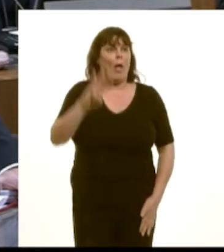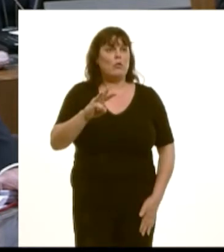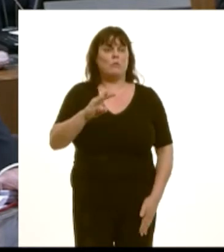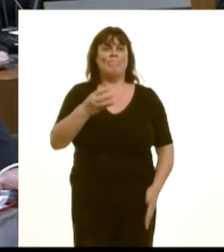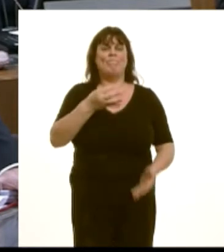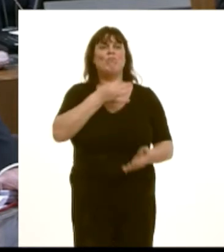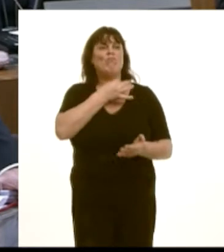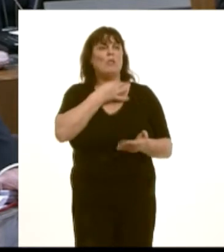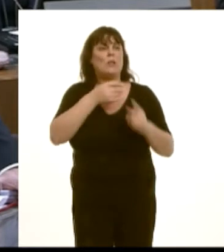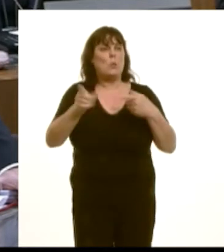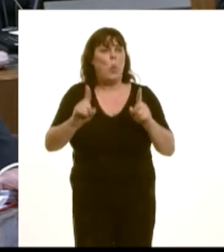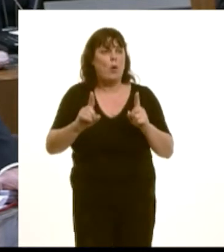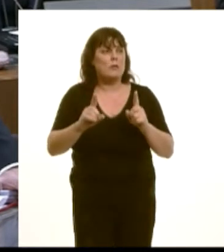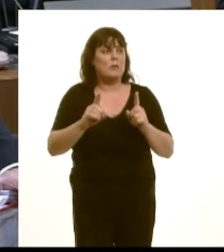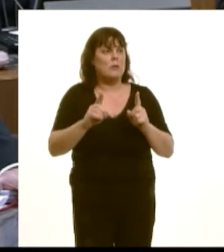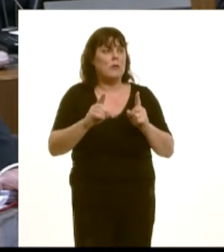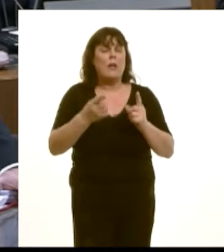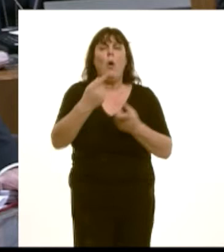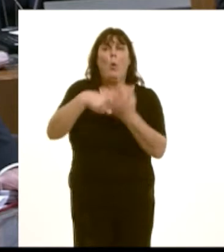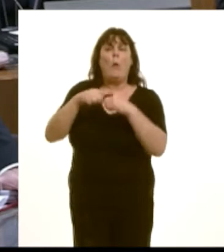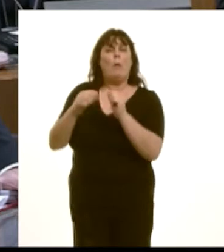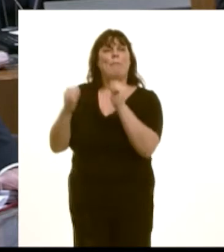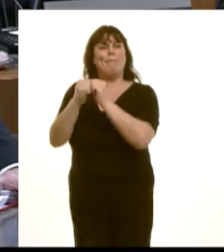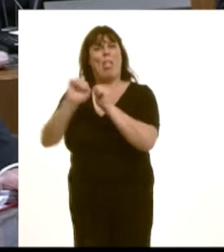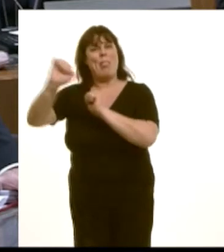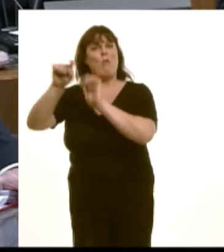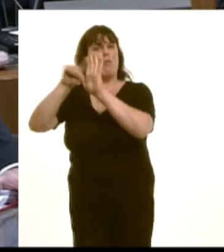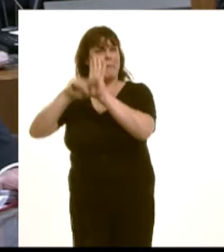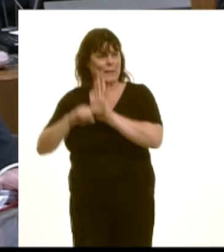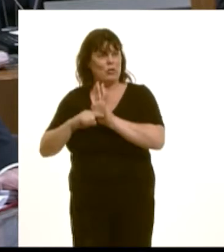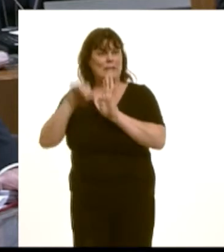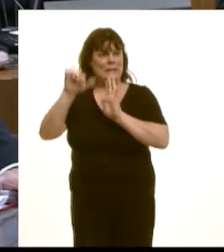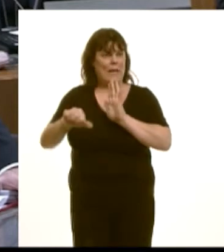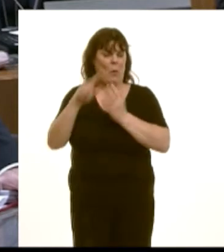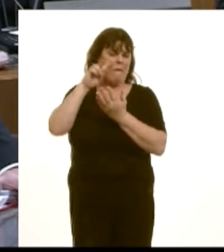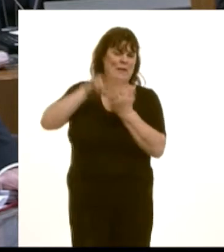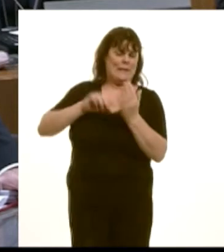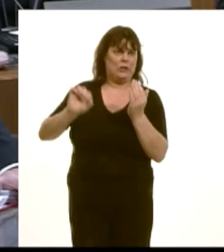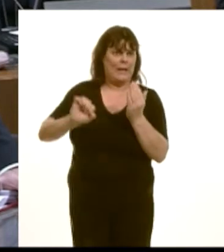would want to support the recommendations, certainly in principle, although we have not seen them yet, of course. It is difficult. I mean, we would not reject them simply because